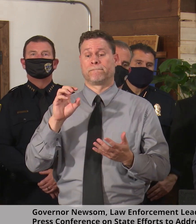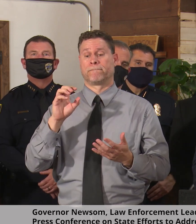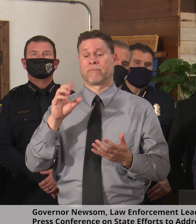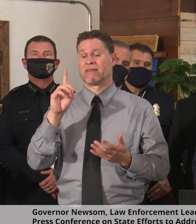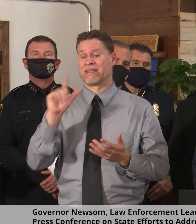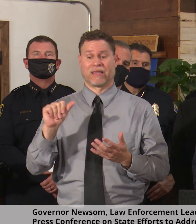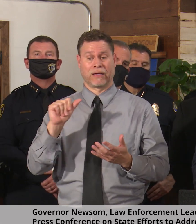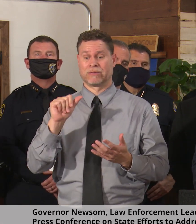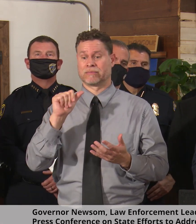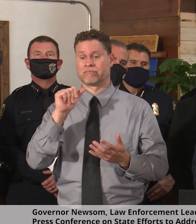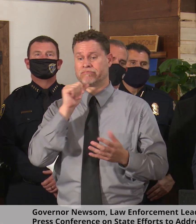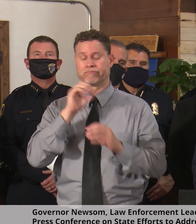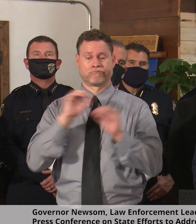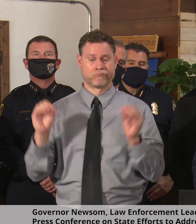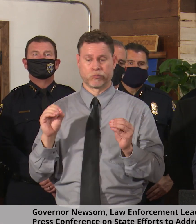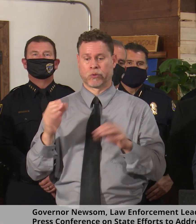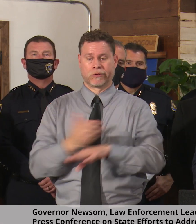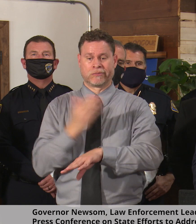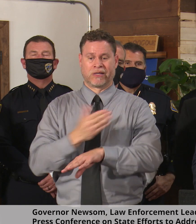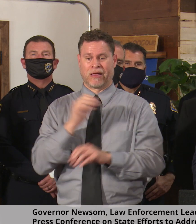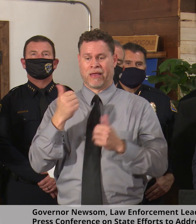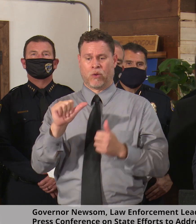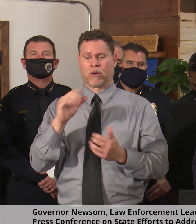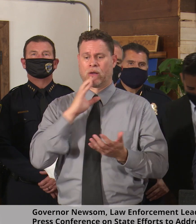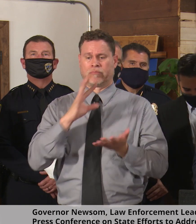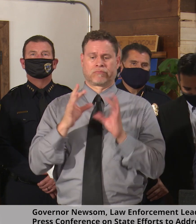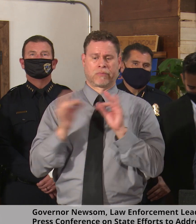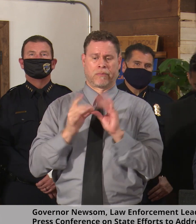gun enhancement so I was wondering if anyone could comment on that and then governor one on